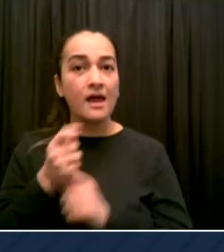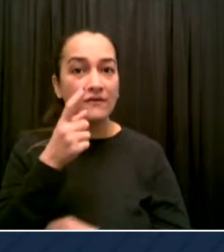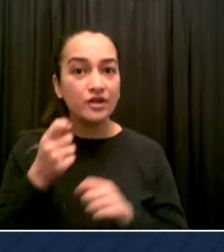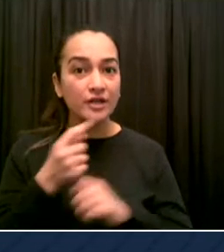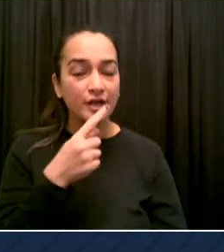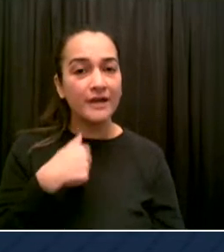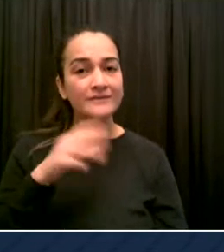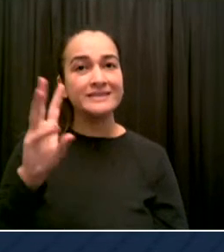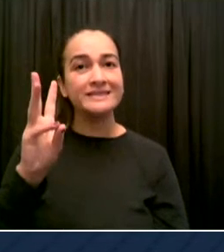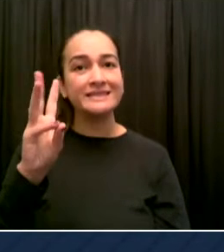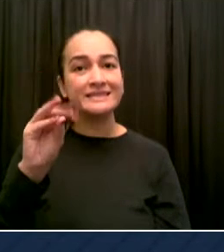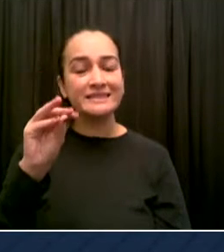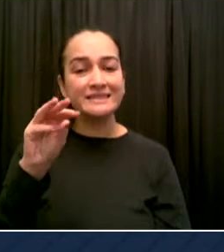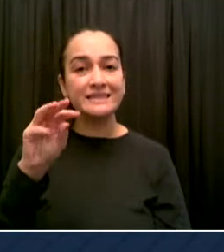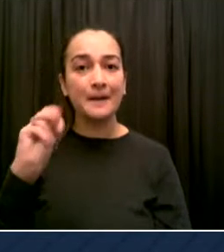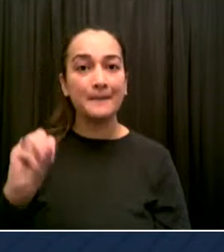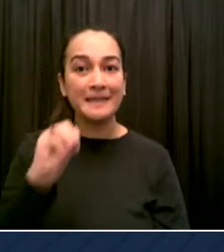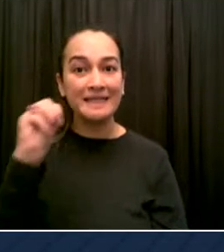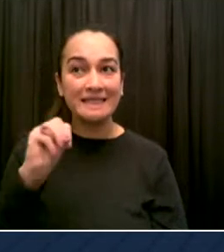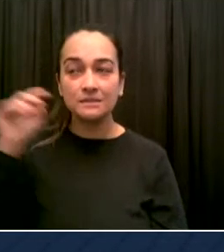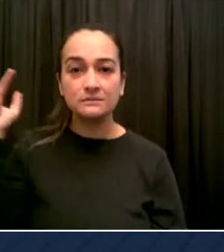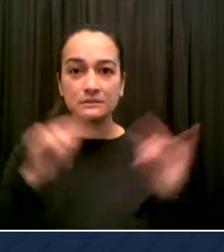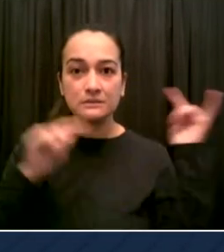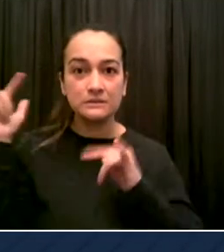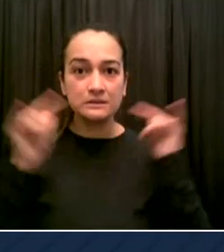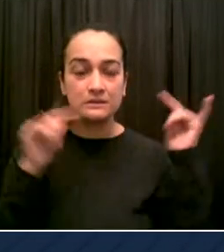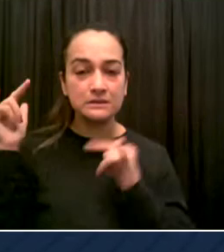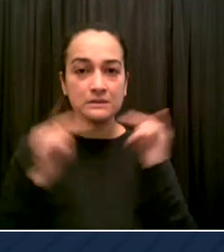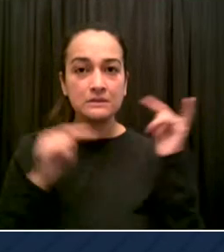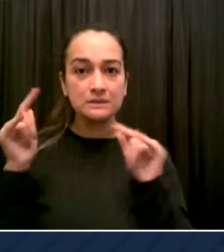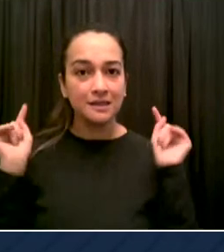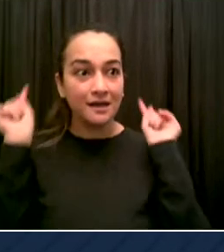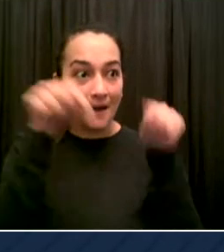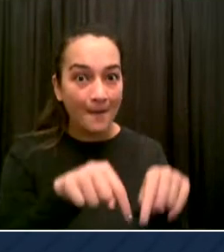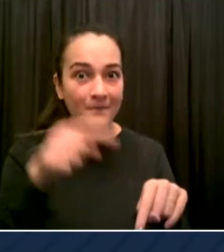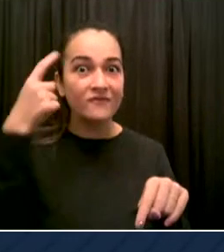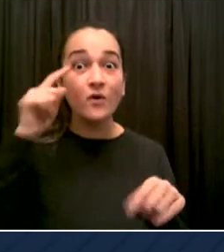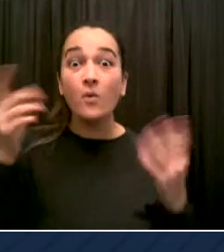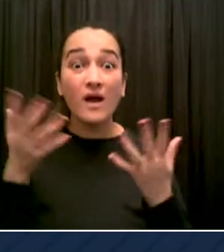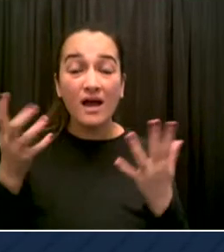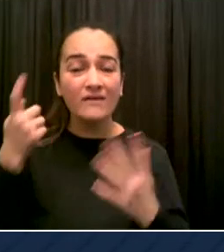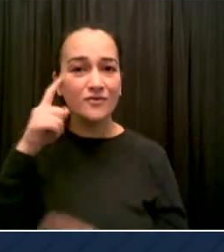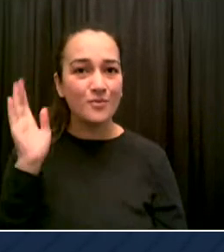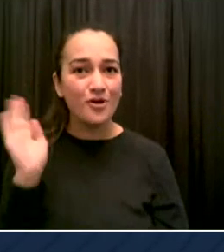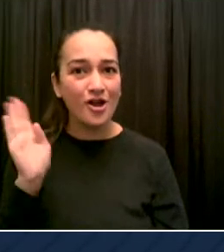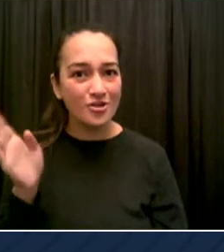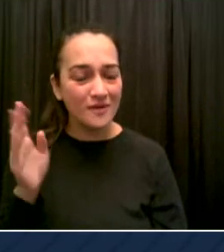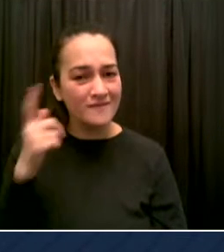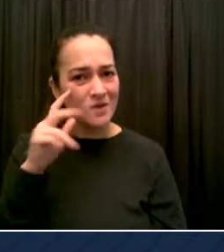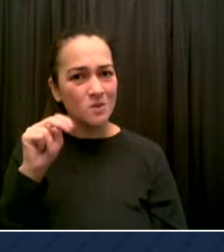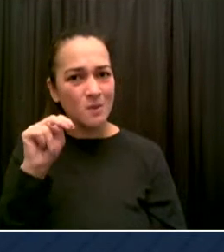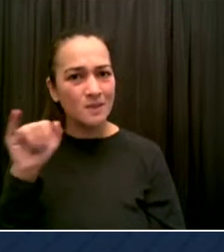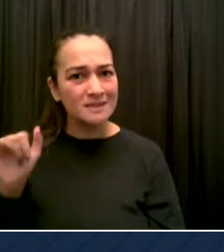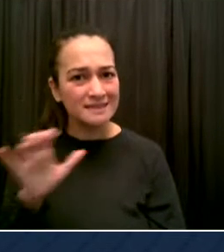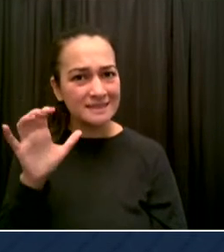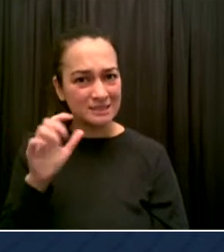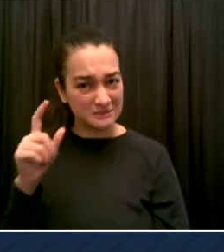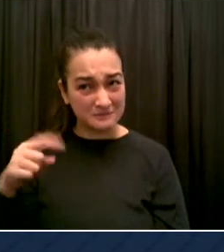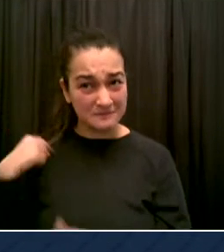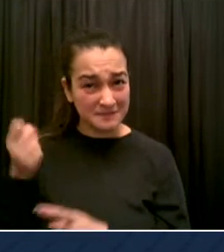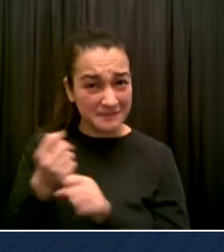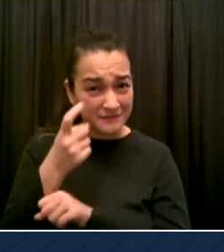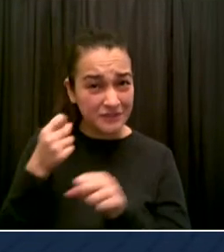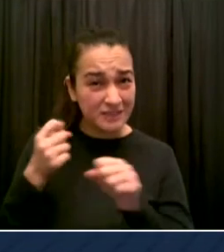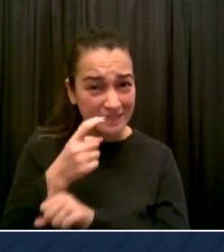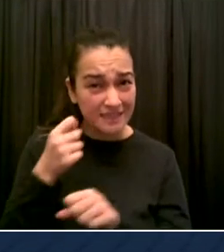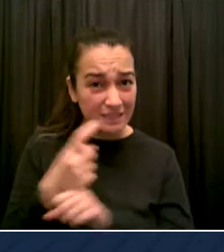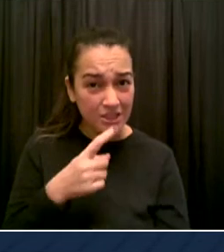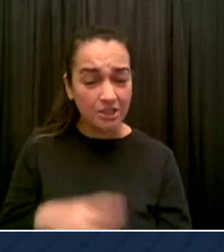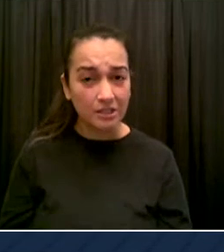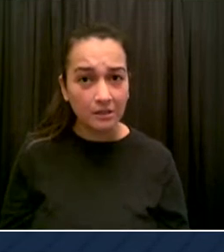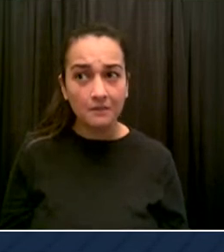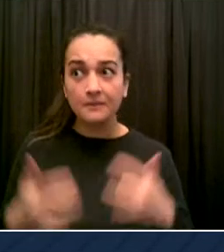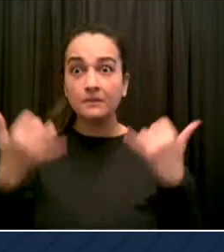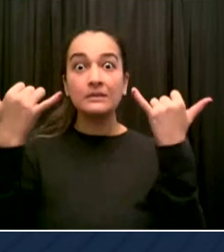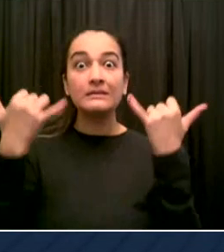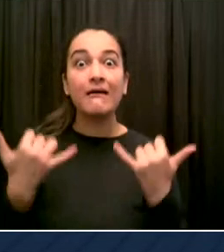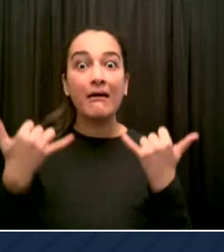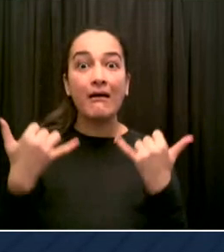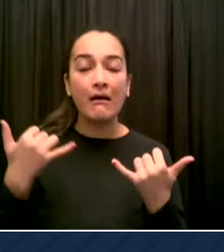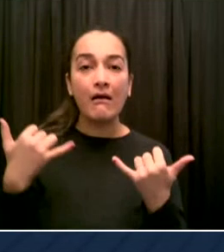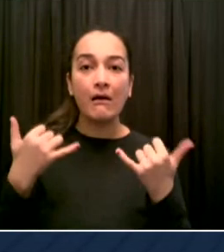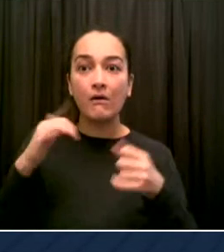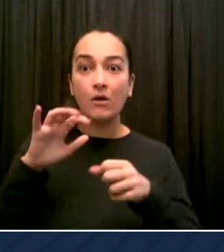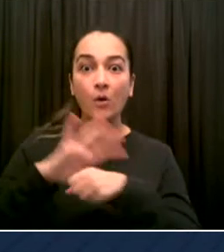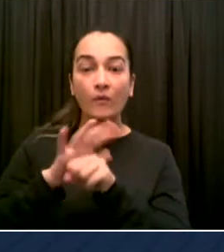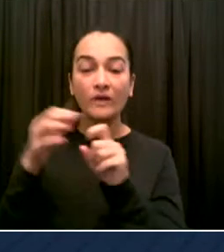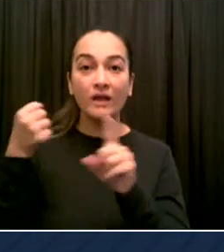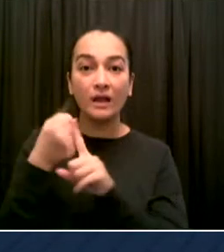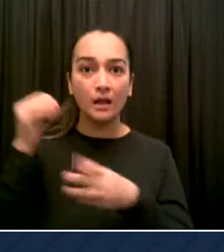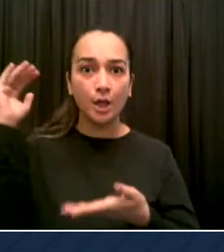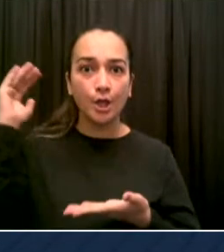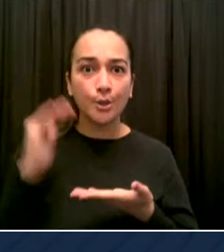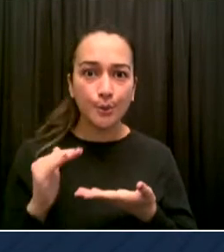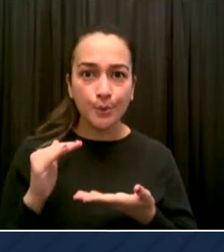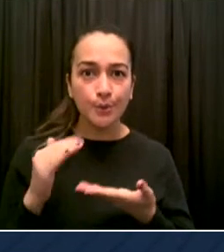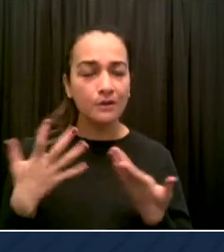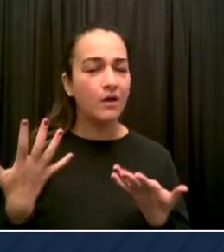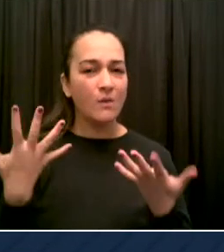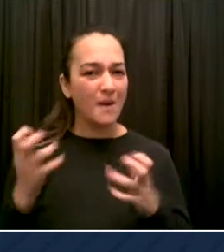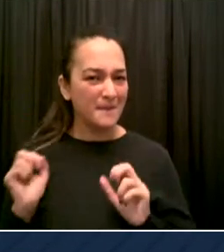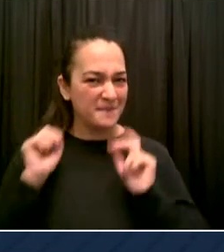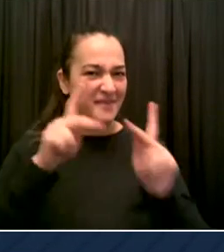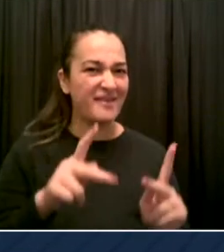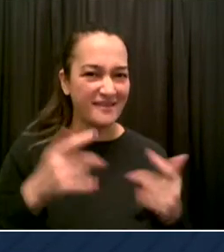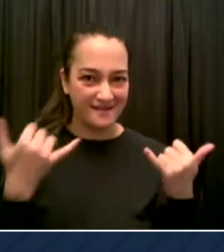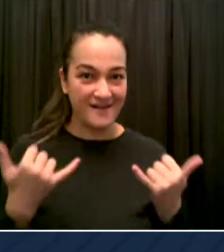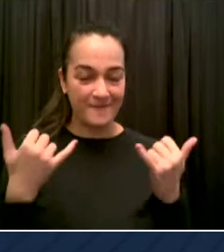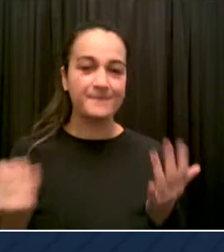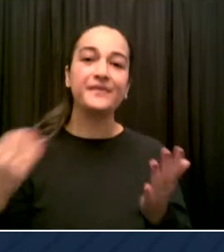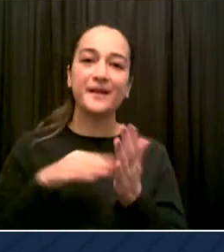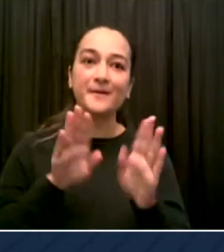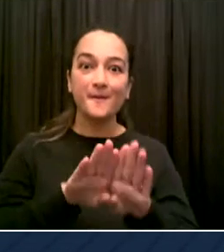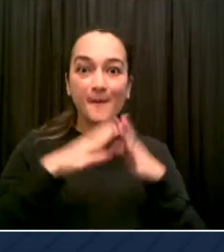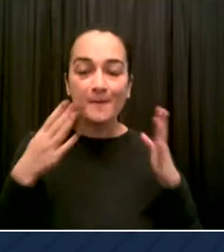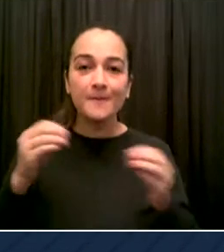IT IS THIS DAY AND NIGHT SHOW